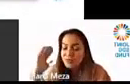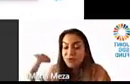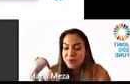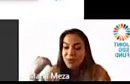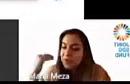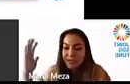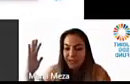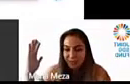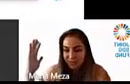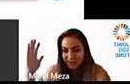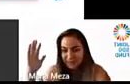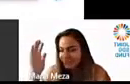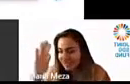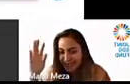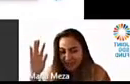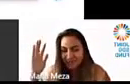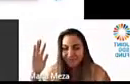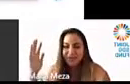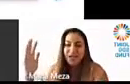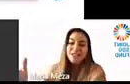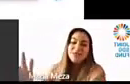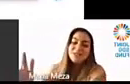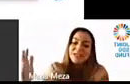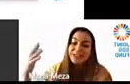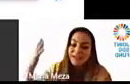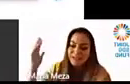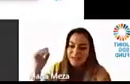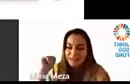I never always say there are no crazy ideas at all, that is, that is where the Great Ideas come out,